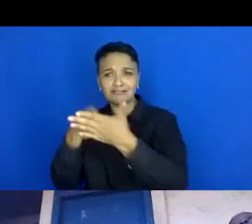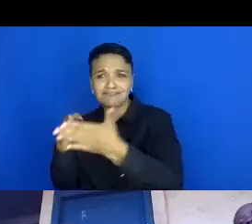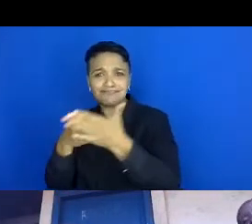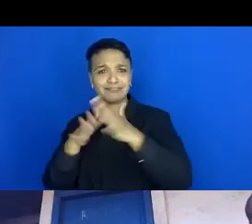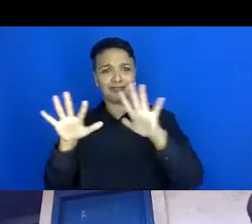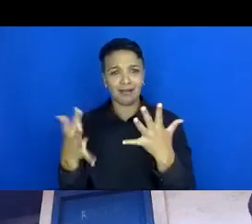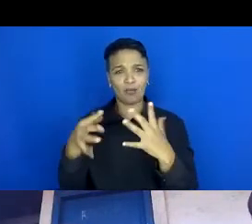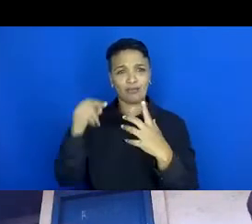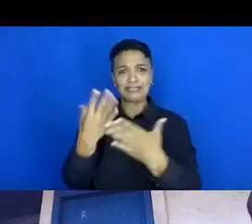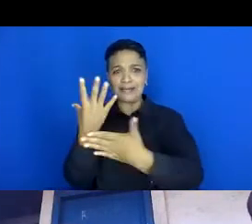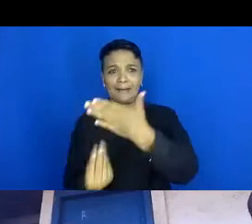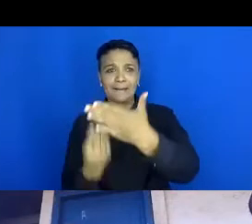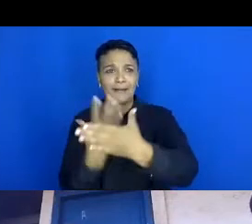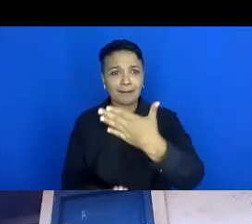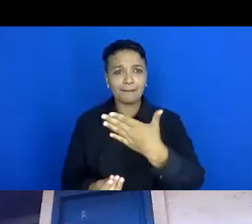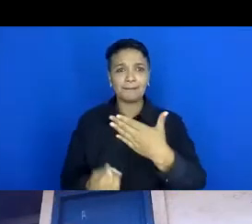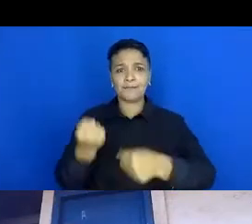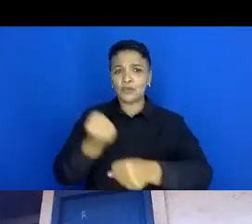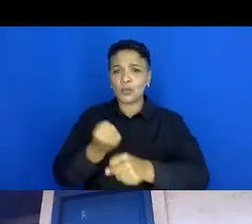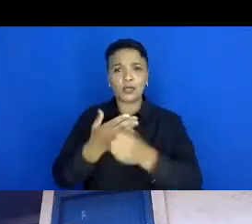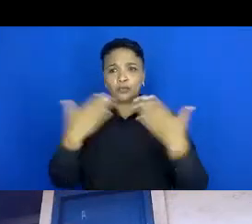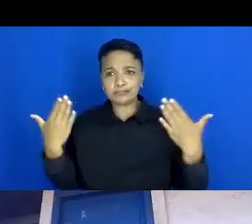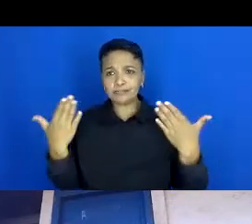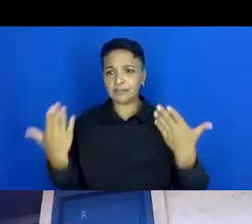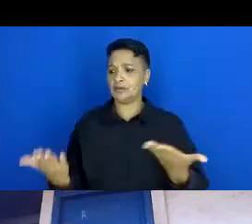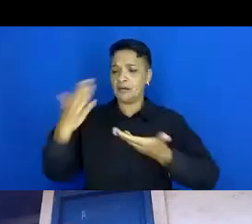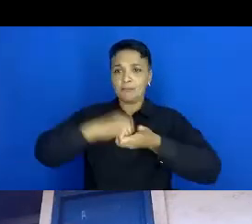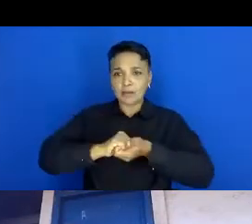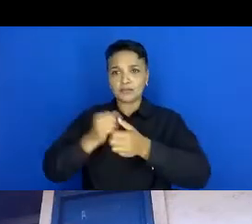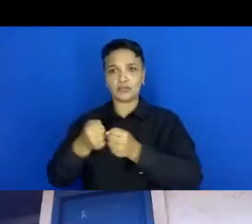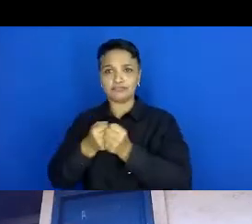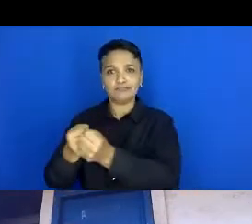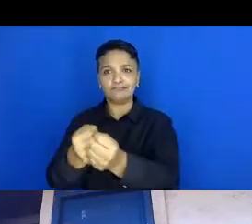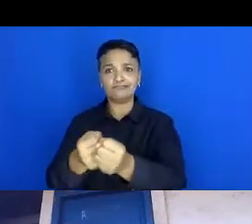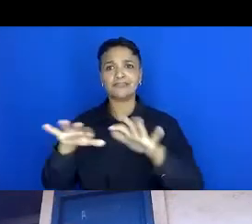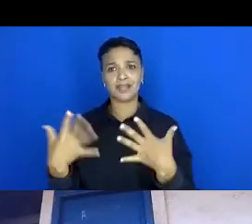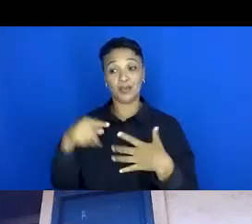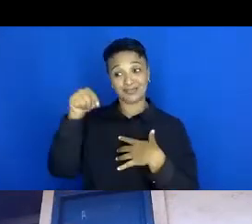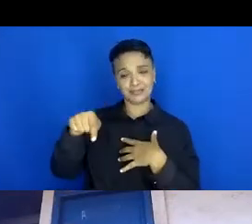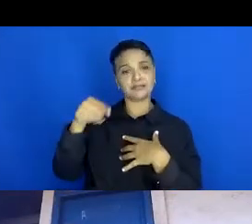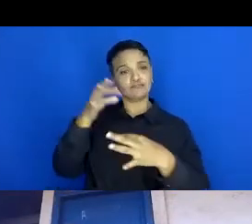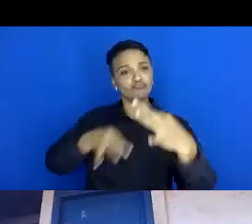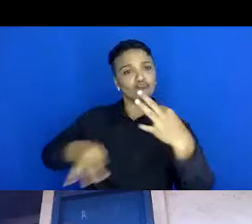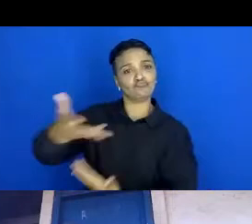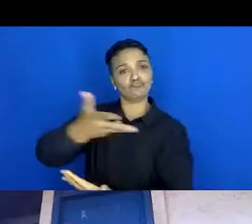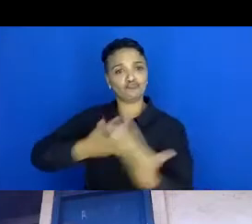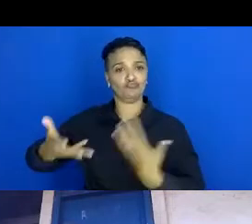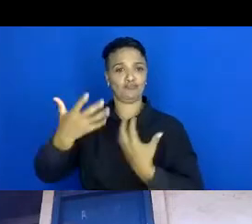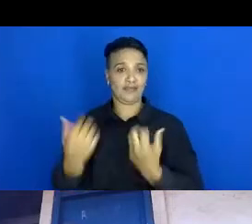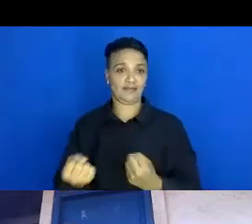the same challenges even their advance advances related to the use of technological tools